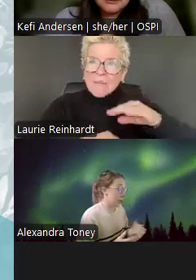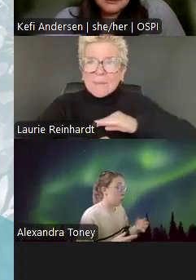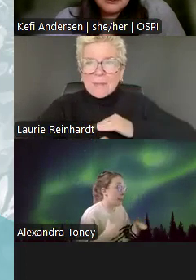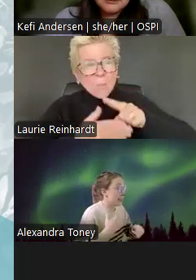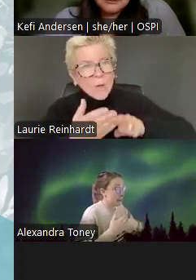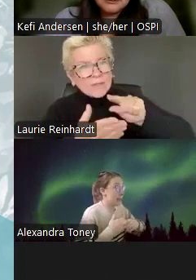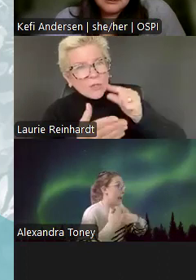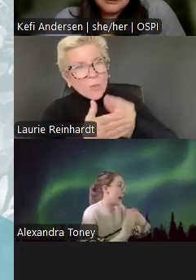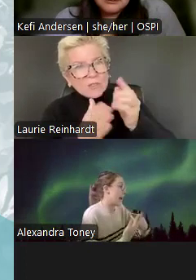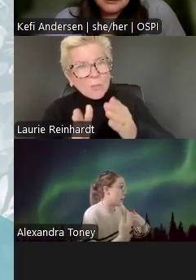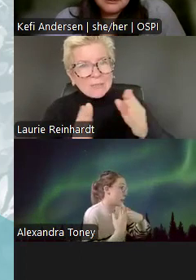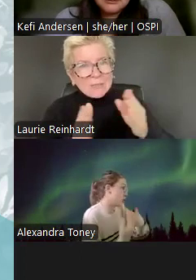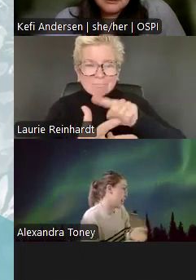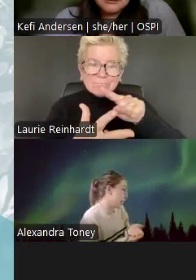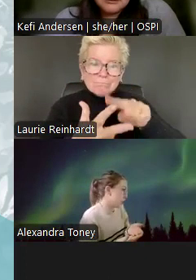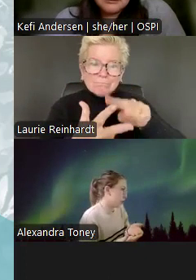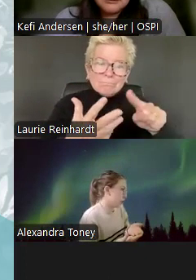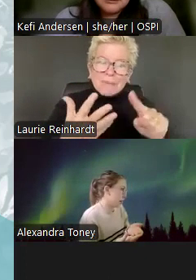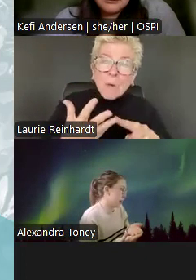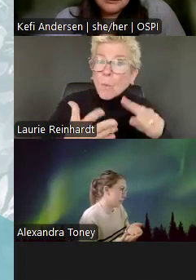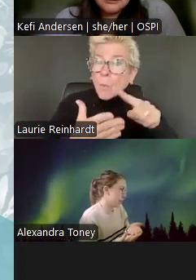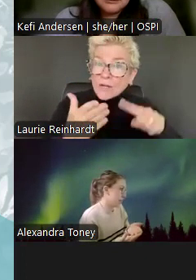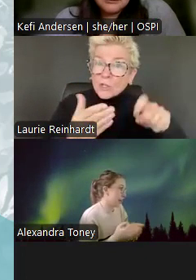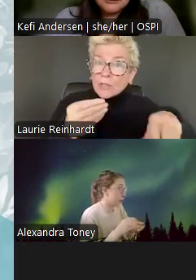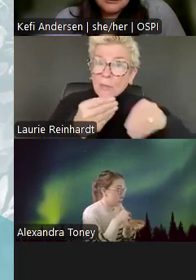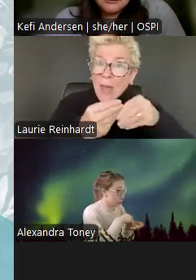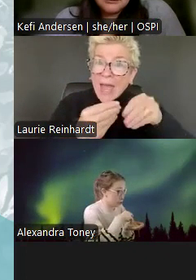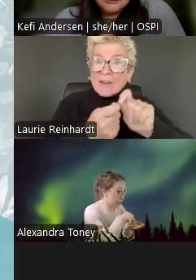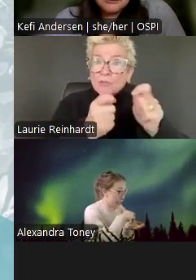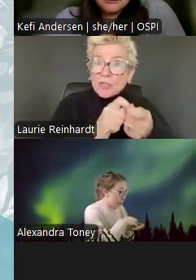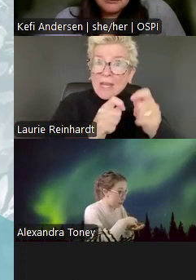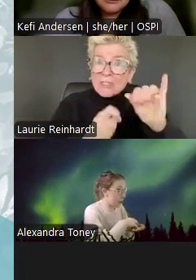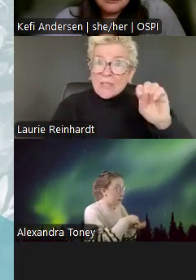like what needs to be added or changed in your IEP to help you bridge the gap